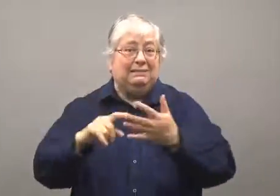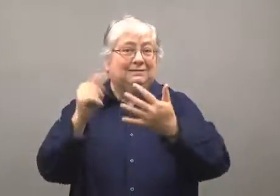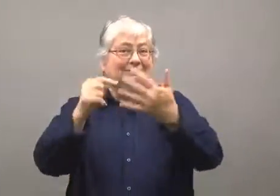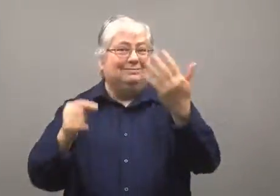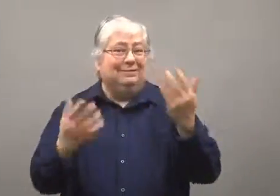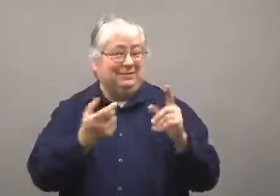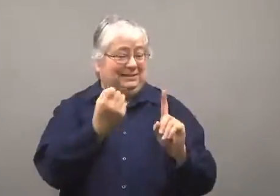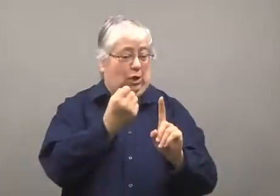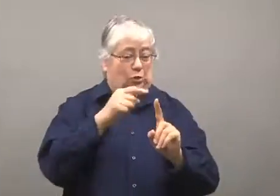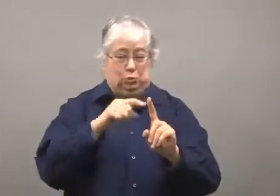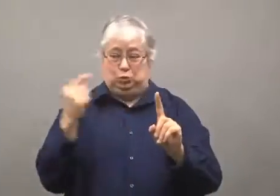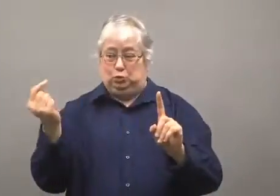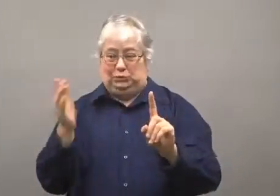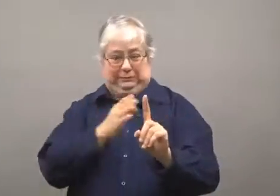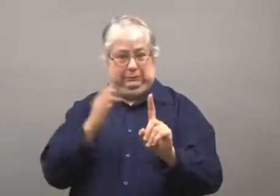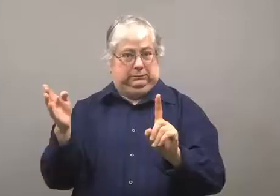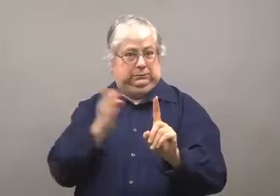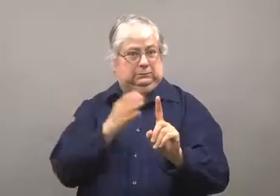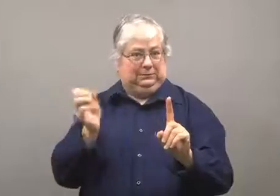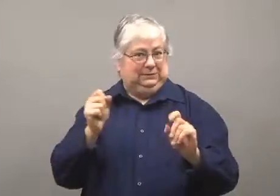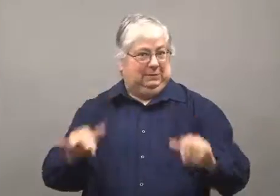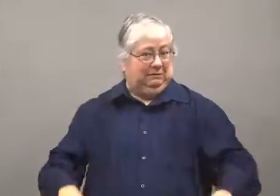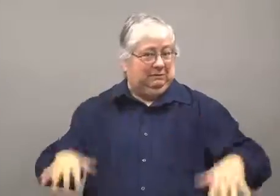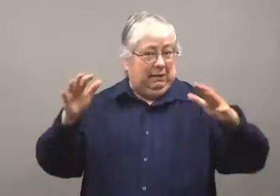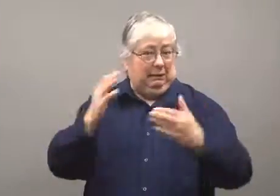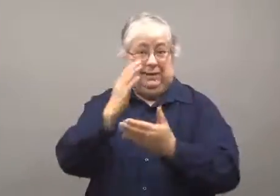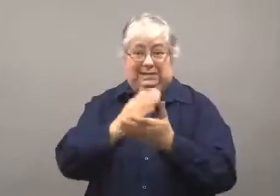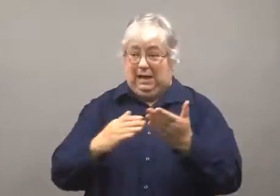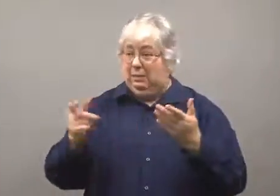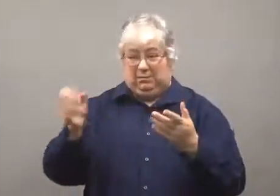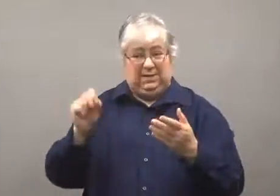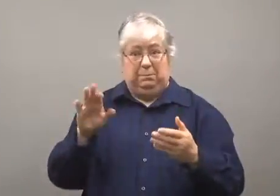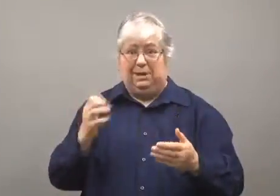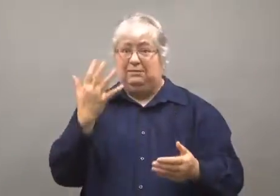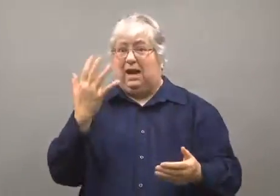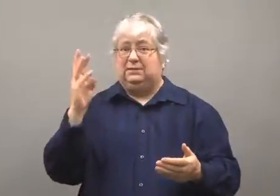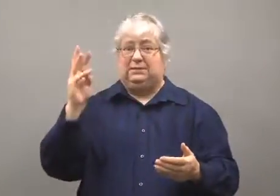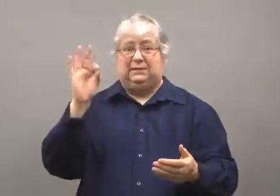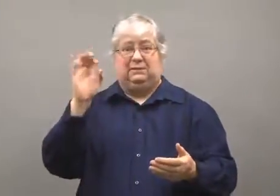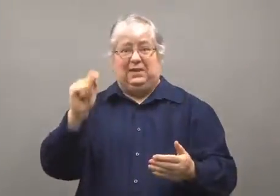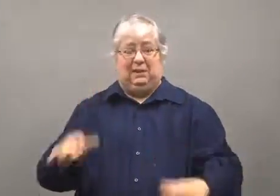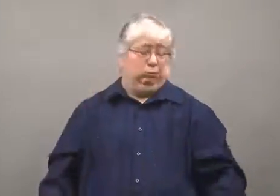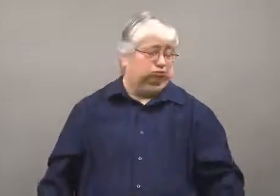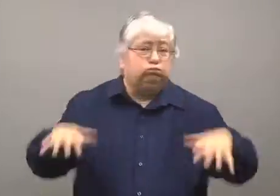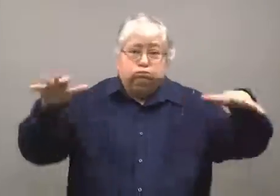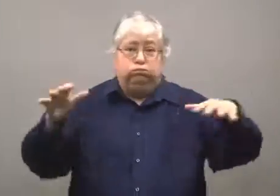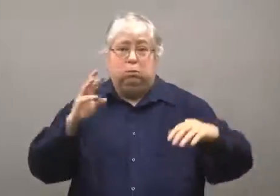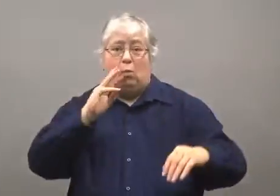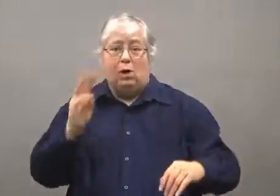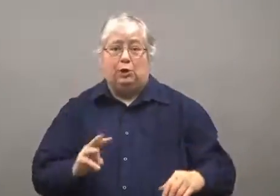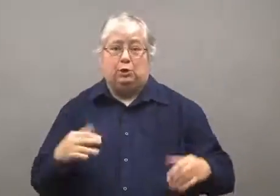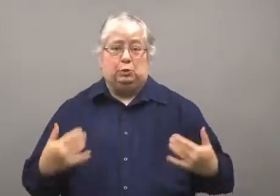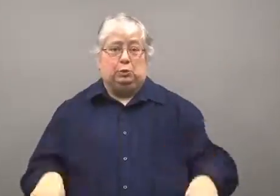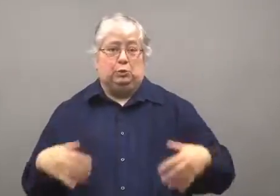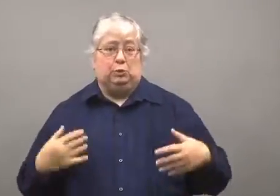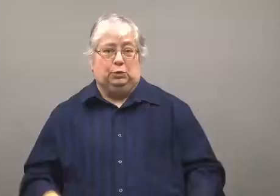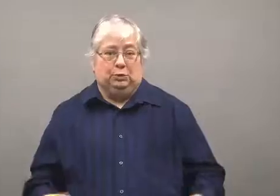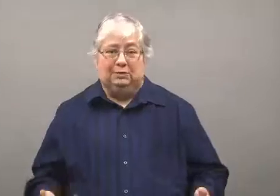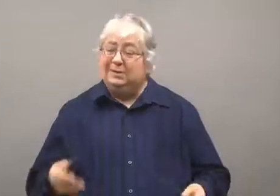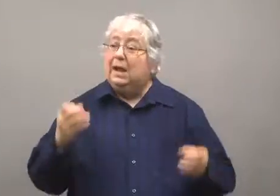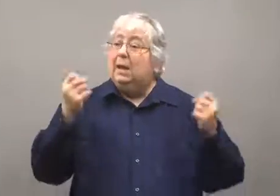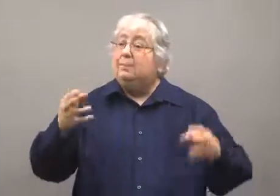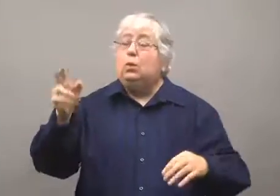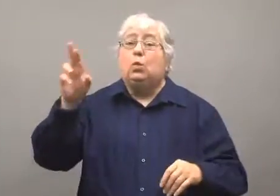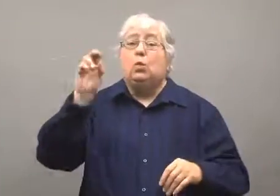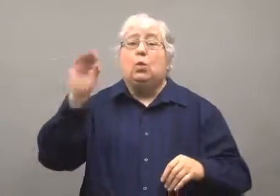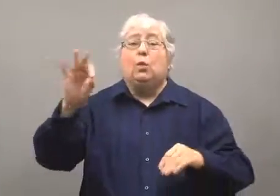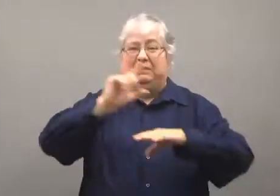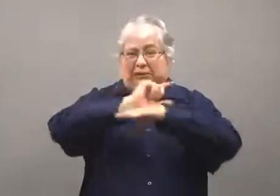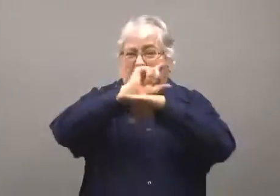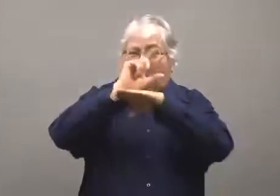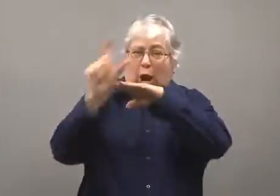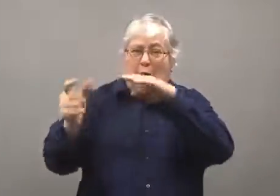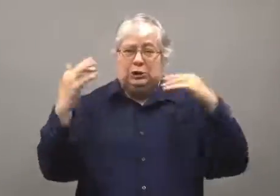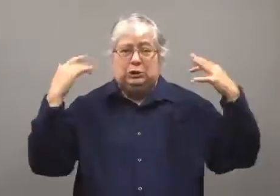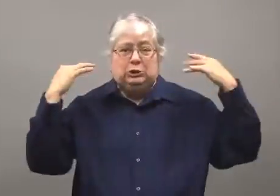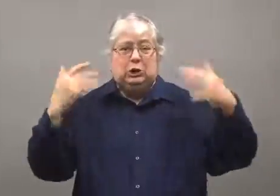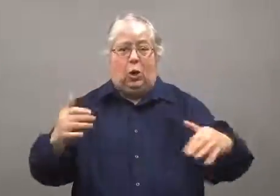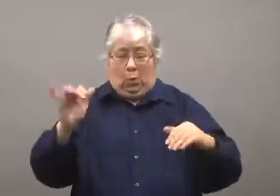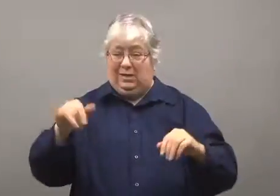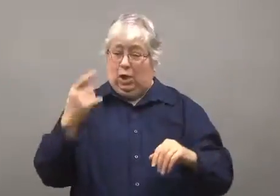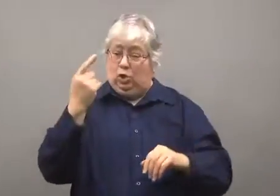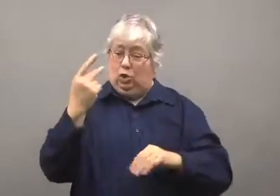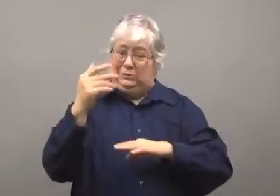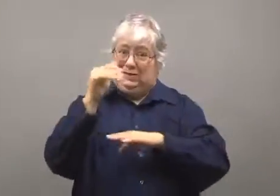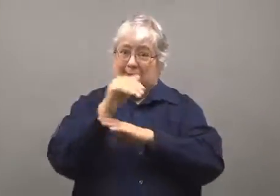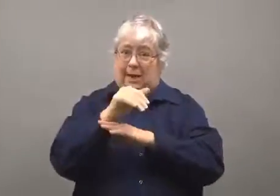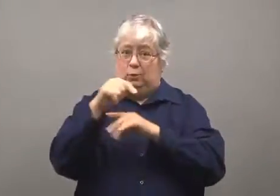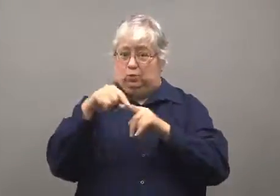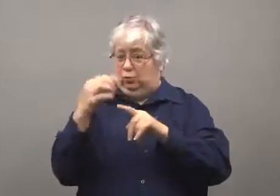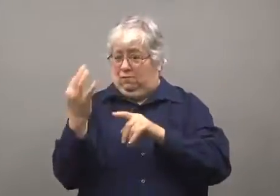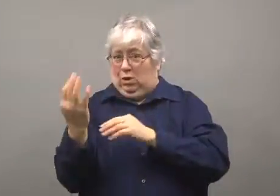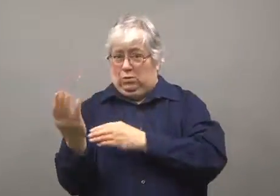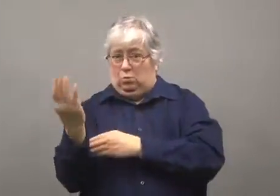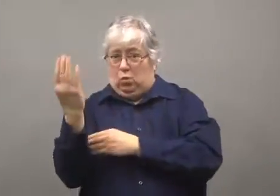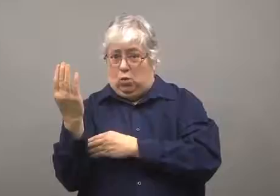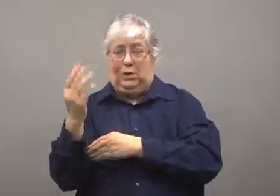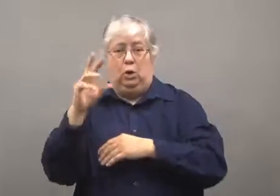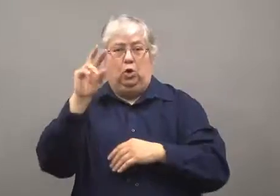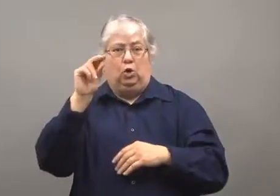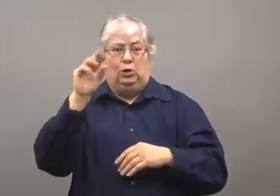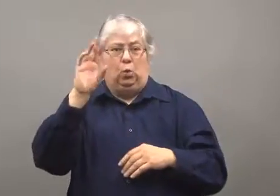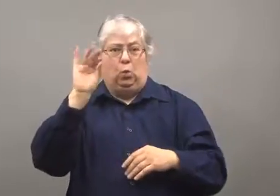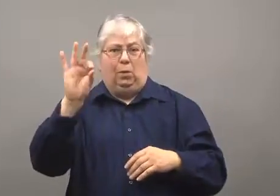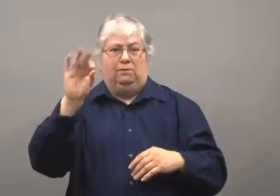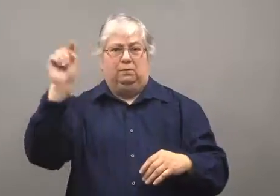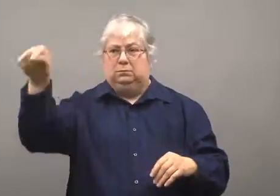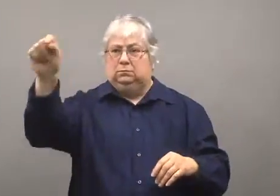Flooding could happen any time from Saturday to Tuesday, with up to 5 or 6 feet of water.